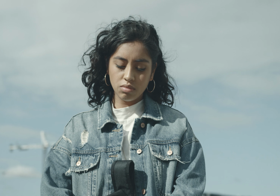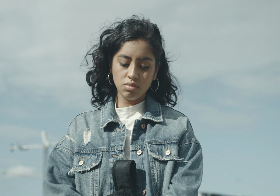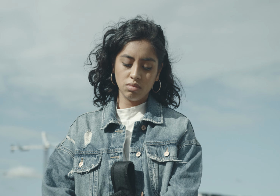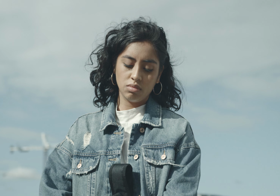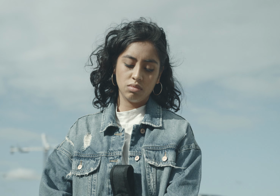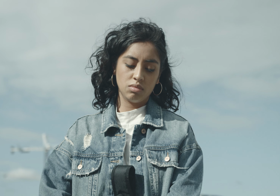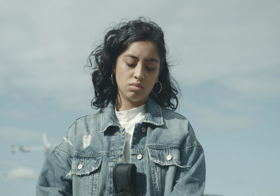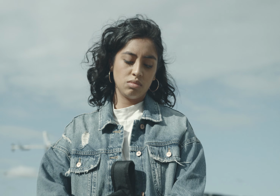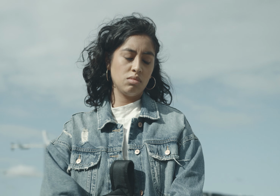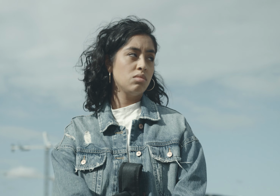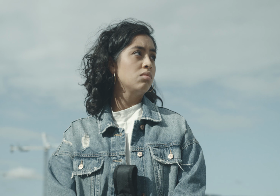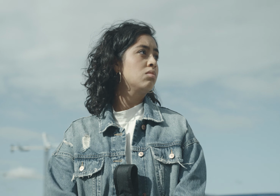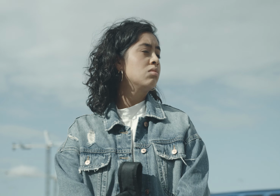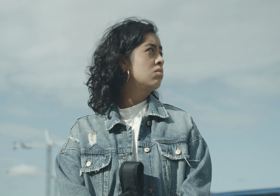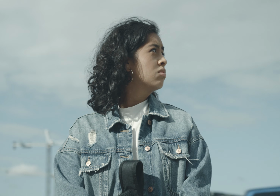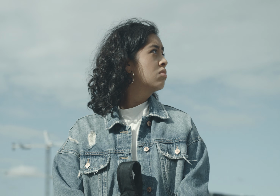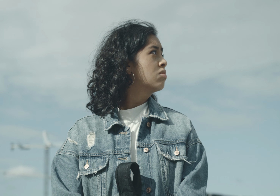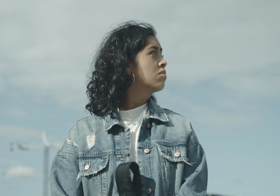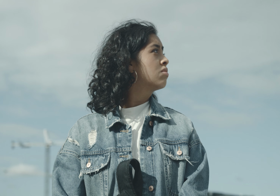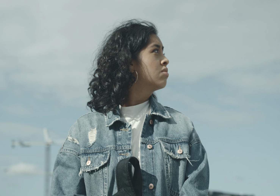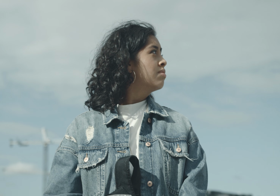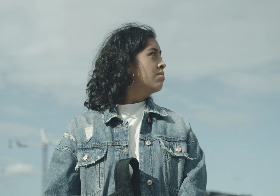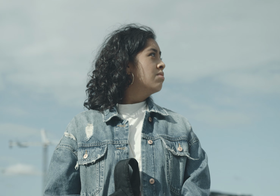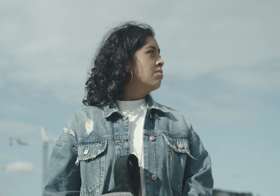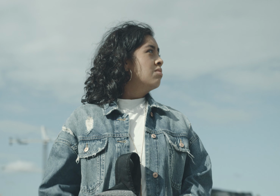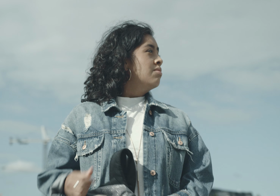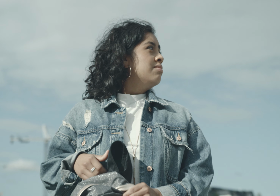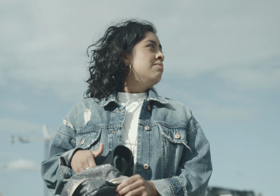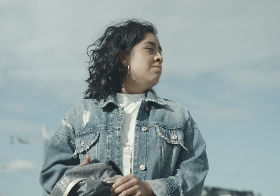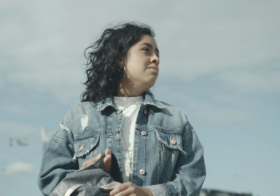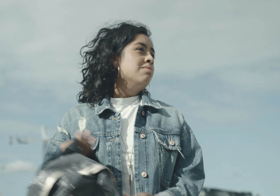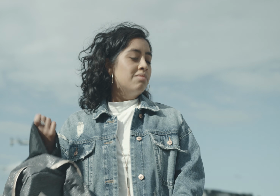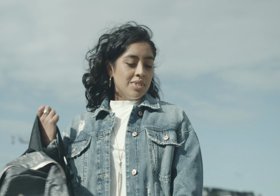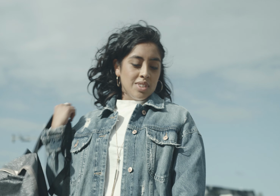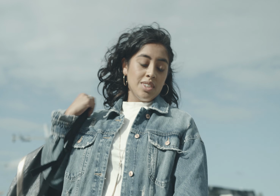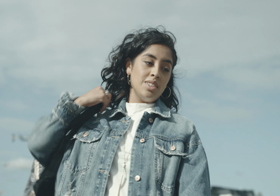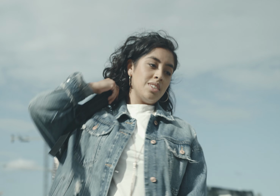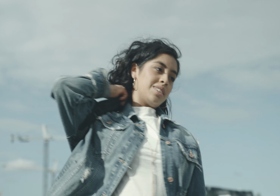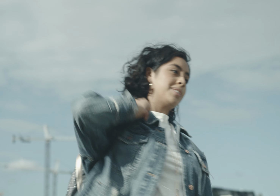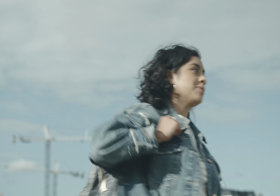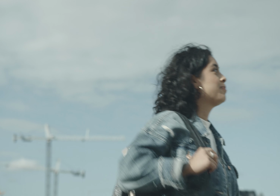It is hard when you feel home in an unfamiliar space. And, then I saw a sign.